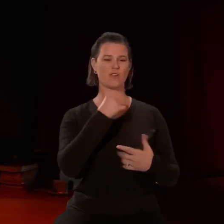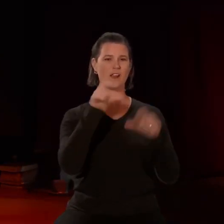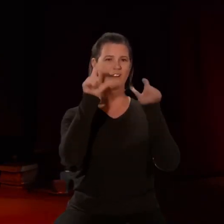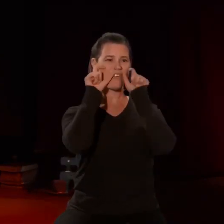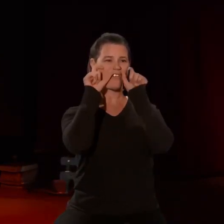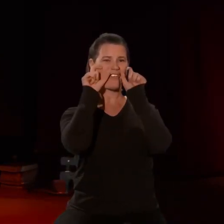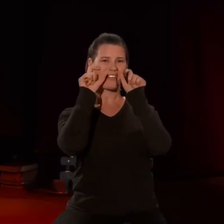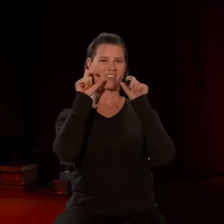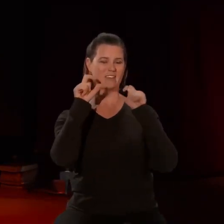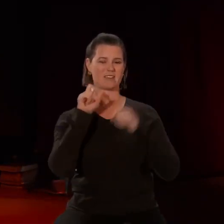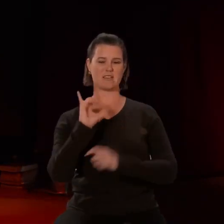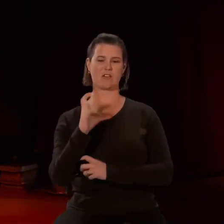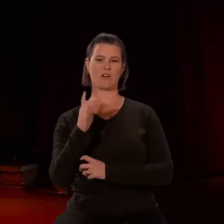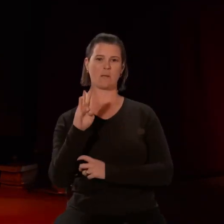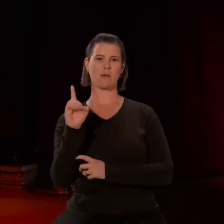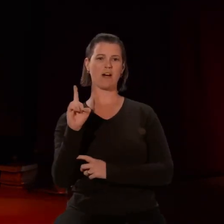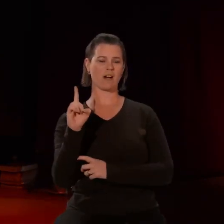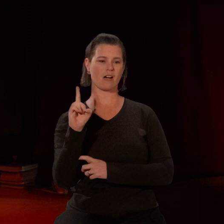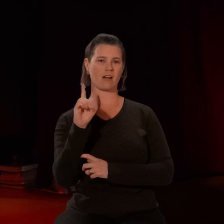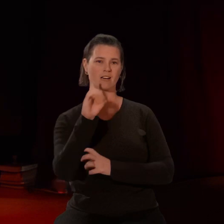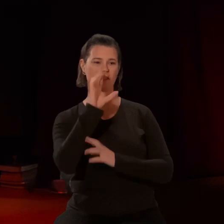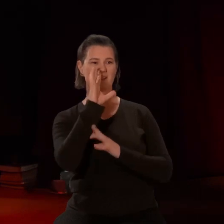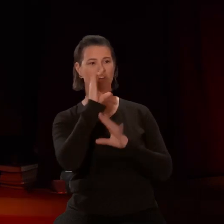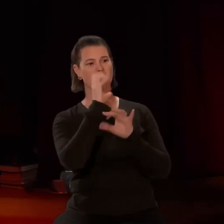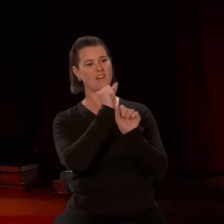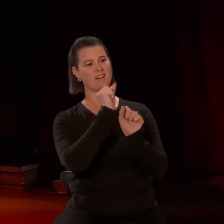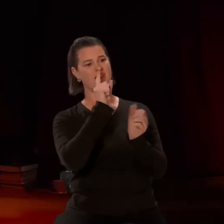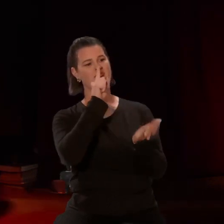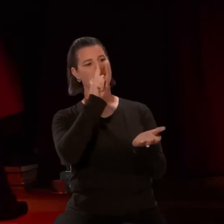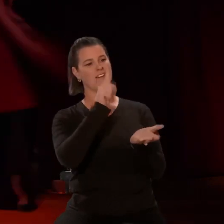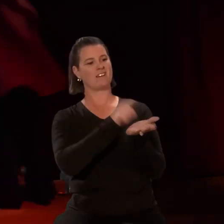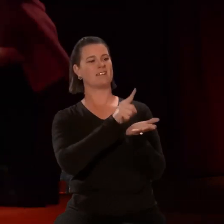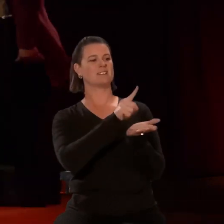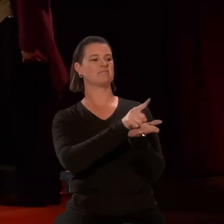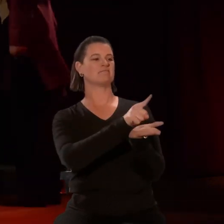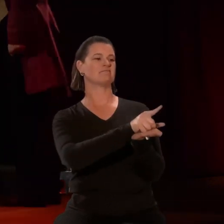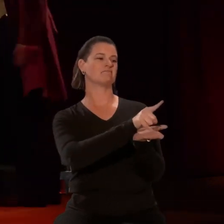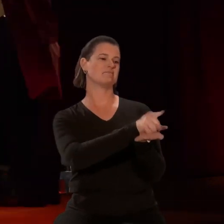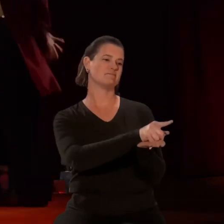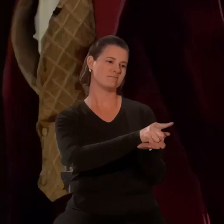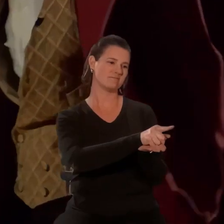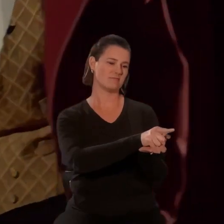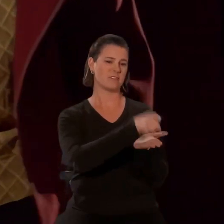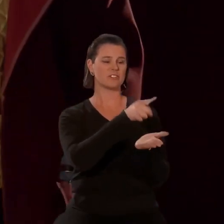Ichabod Crane easily and immediately fell in love with her, attracted by her intelligence,